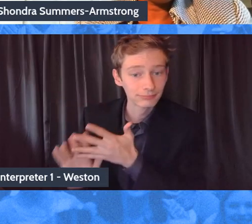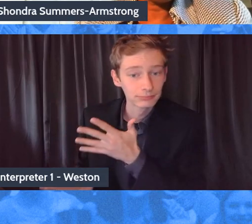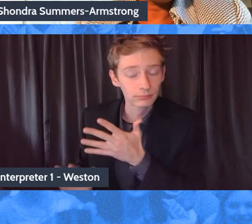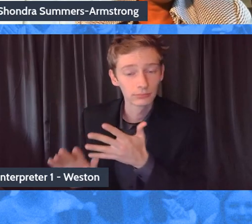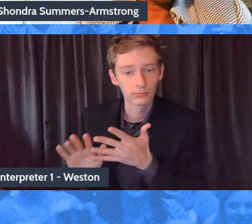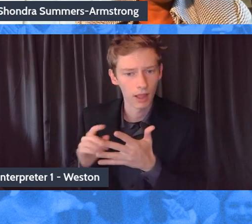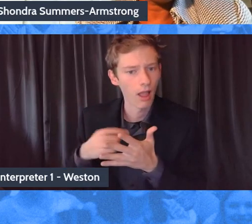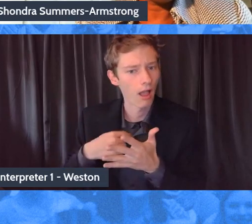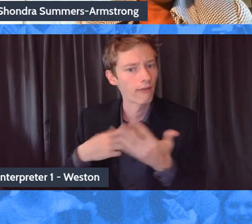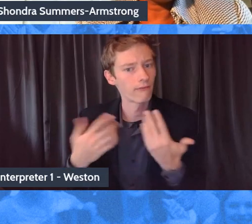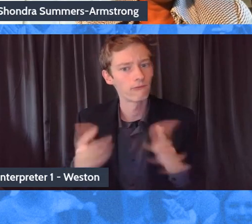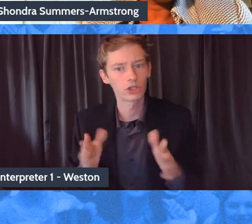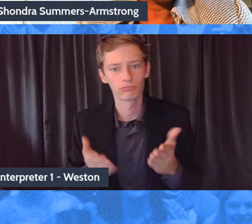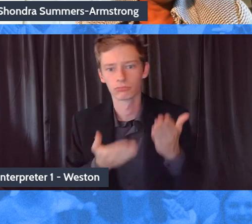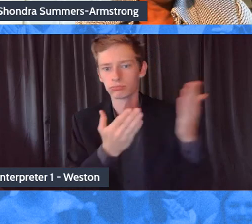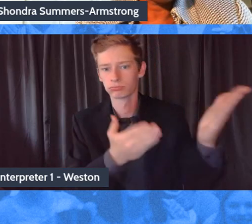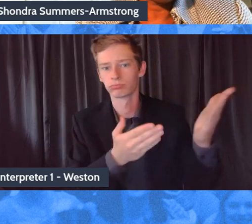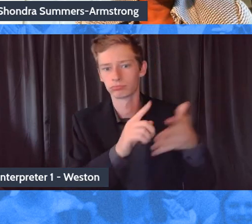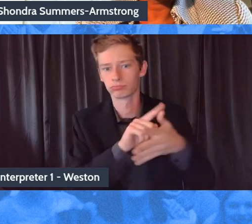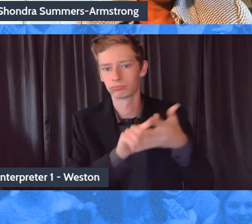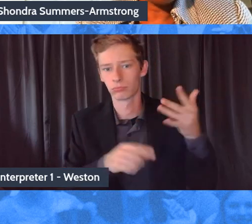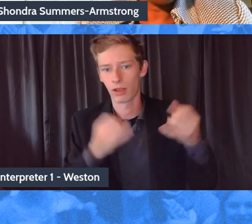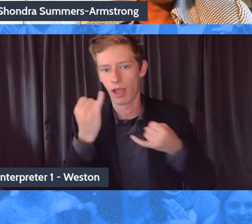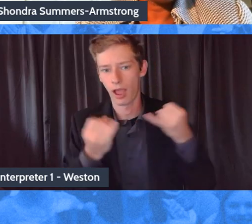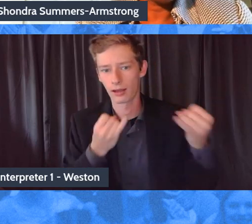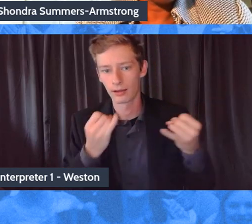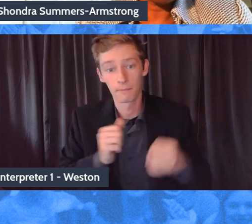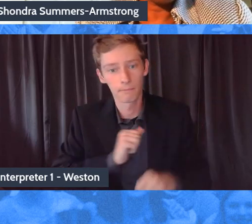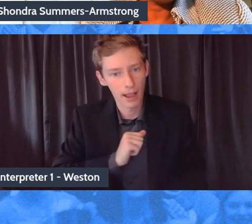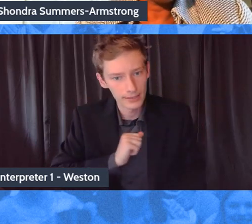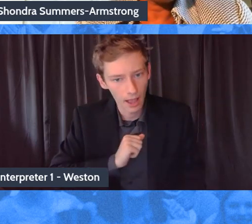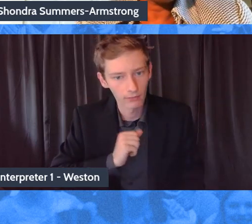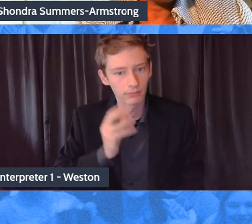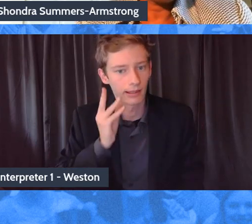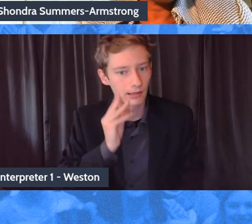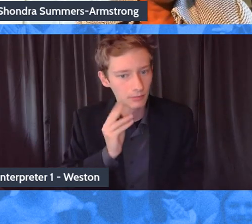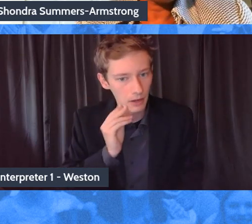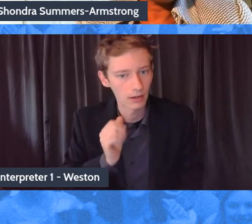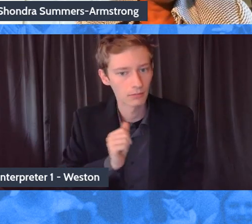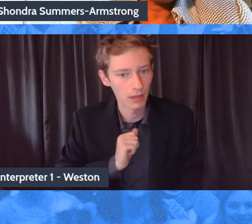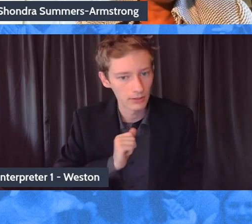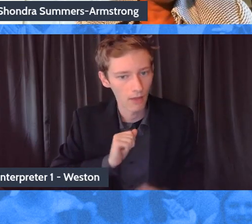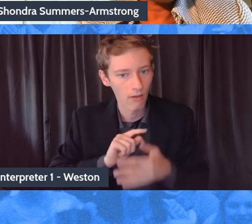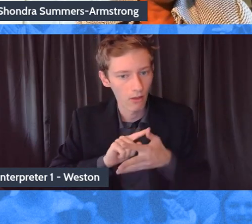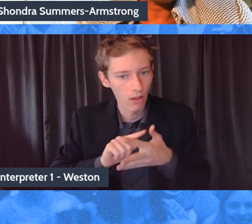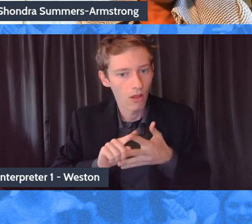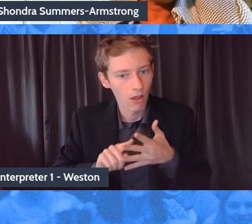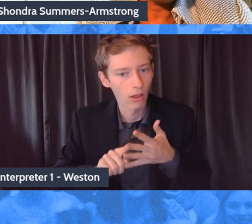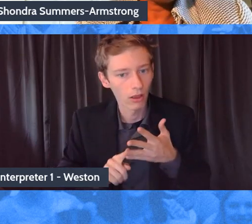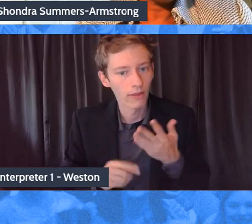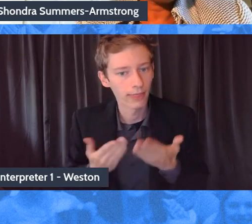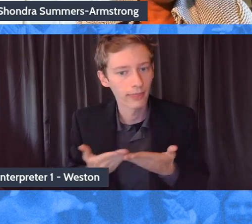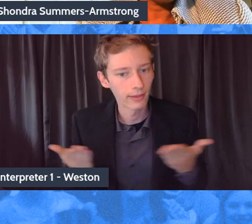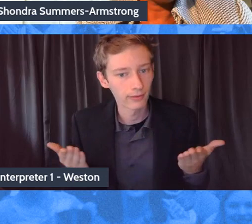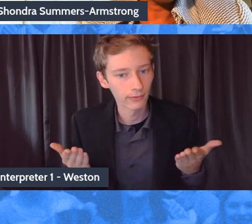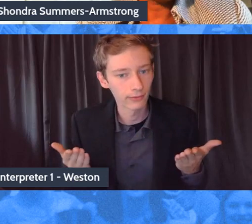somebody who has experienced these things, I this probably would not have ever,